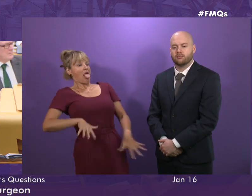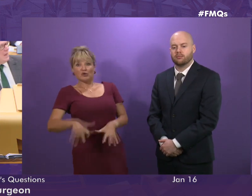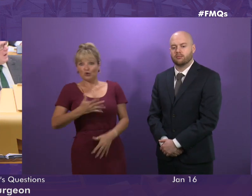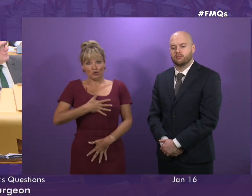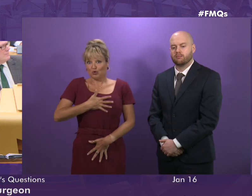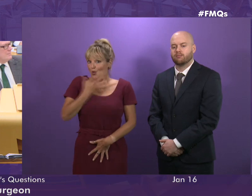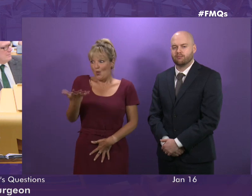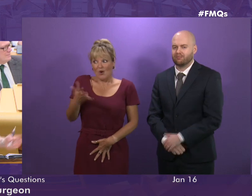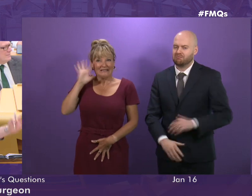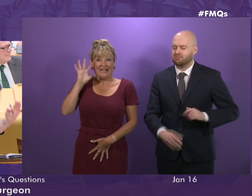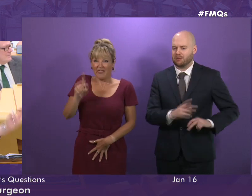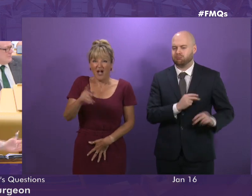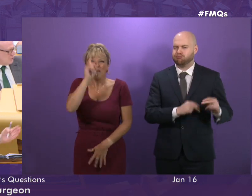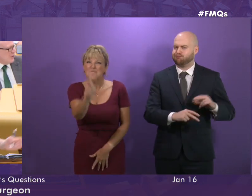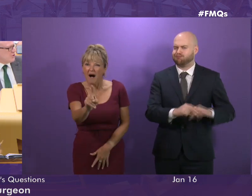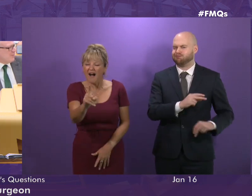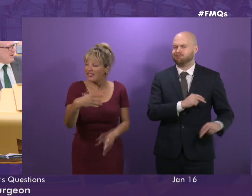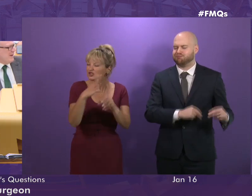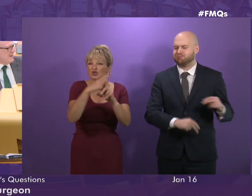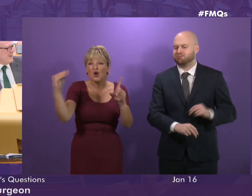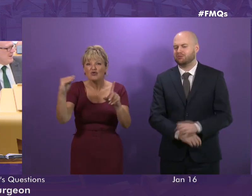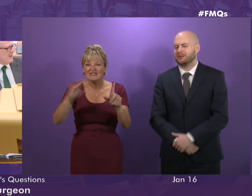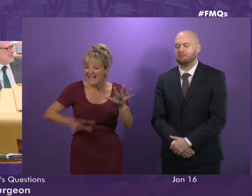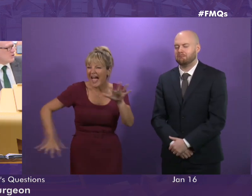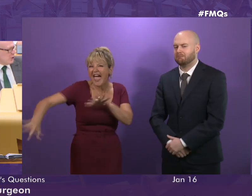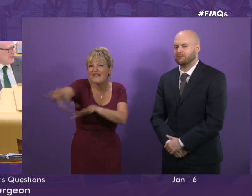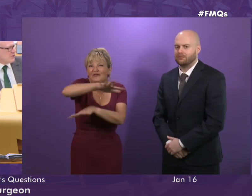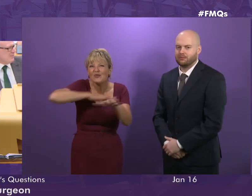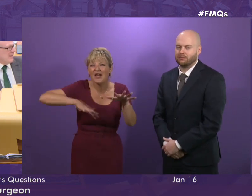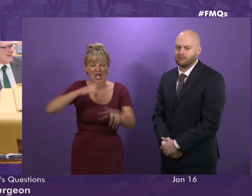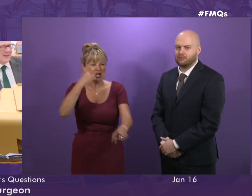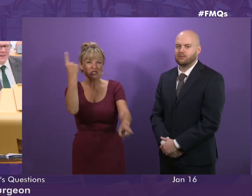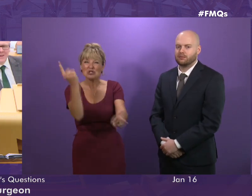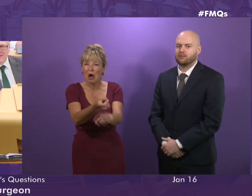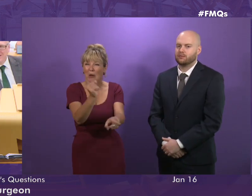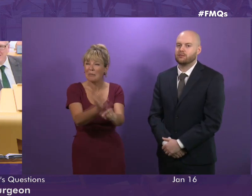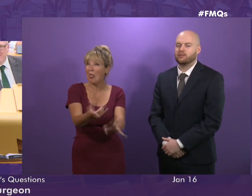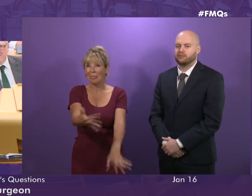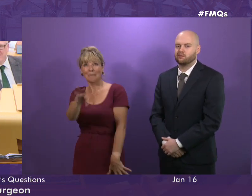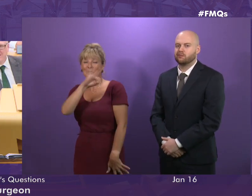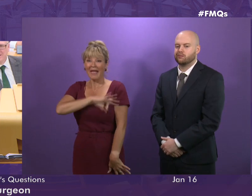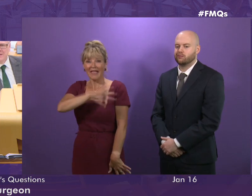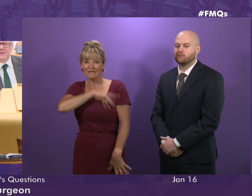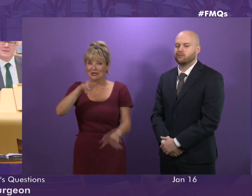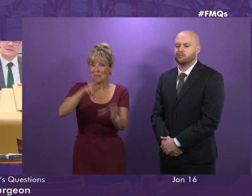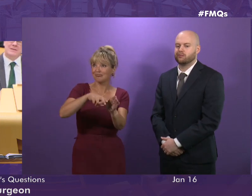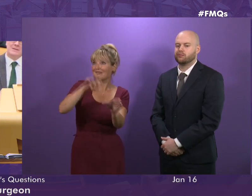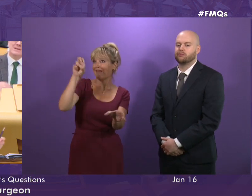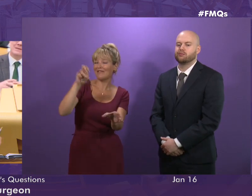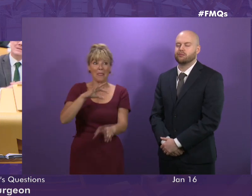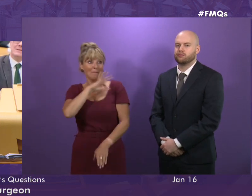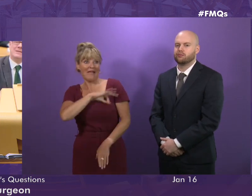there are Tories everywhere talking about the benefits of Brexit all being about the